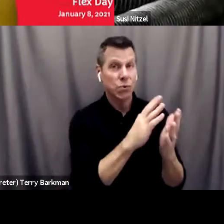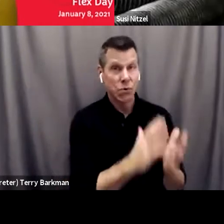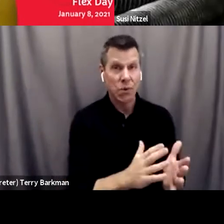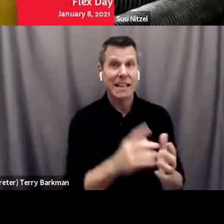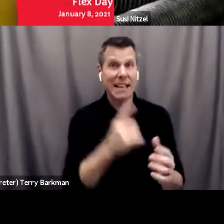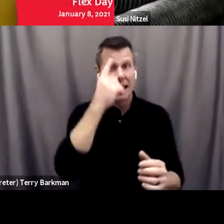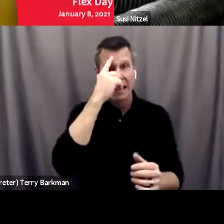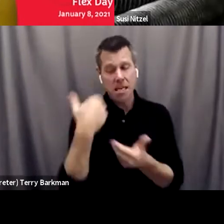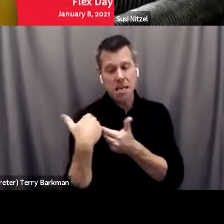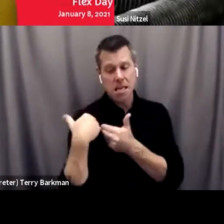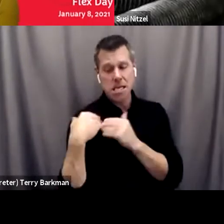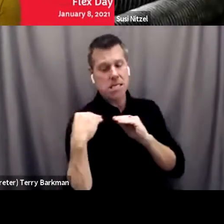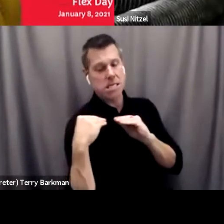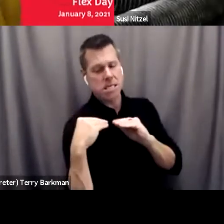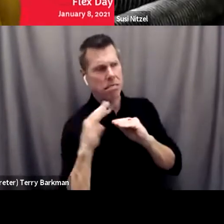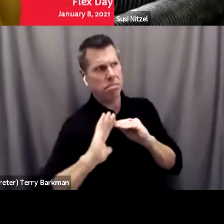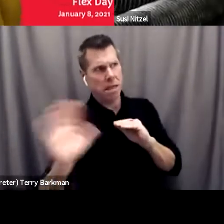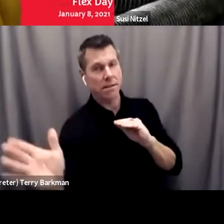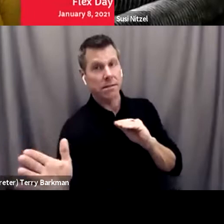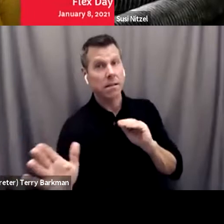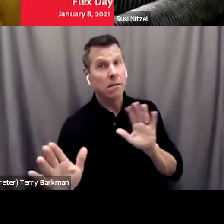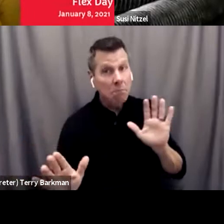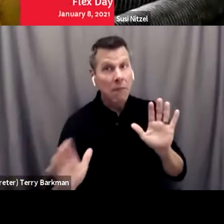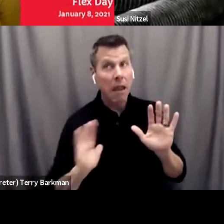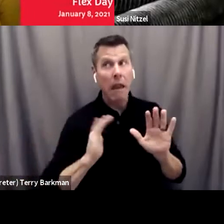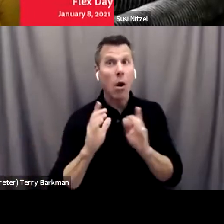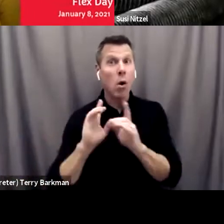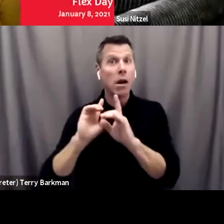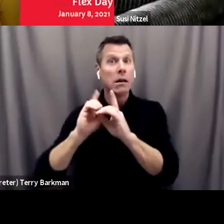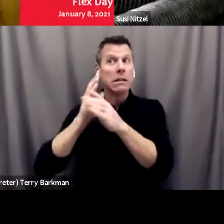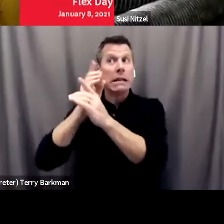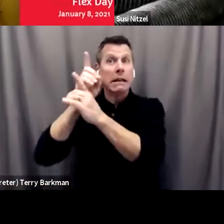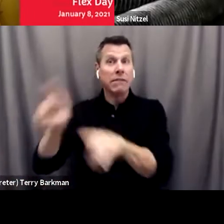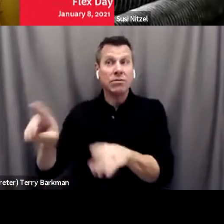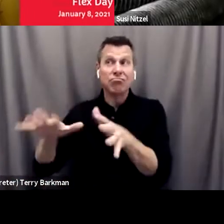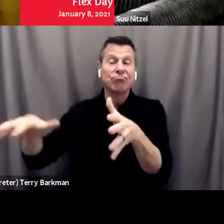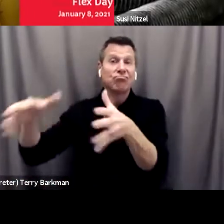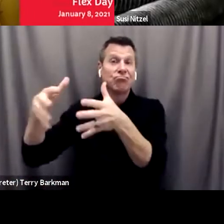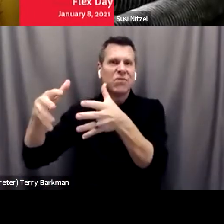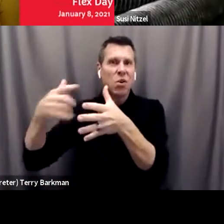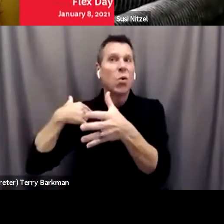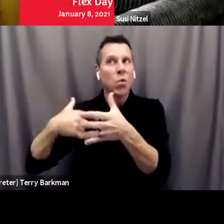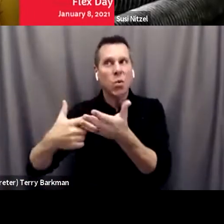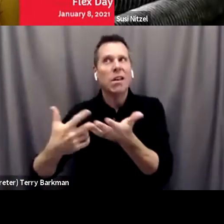as instructors, I can just speak for our division. And I know several programs in our division. I mean, we act as advisors and